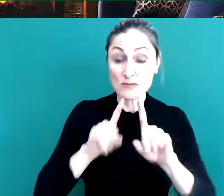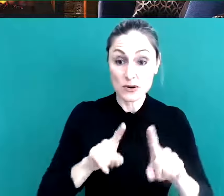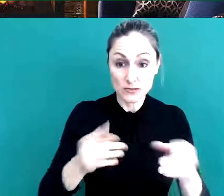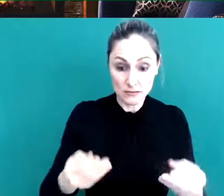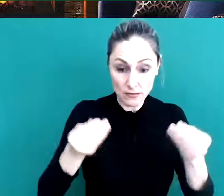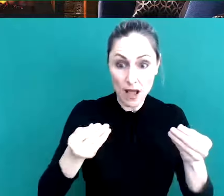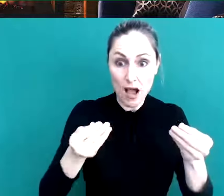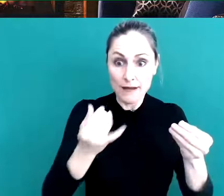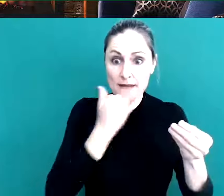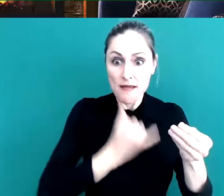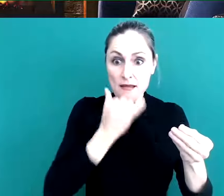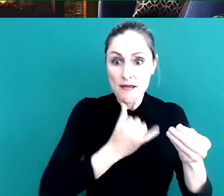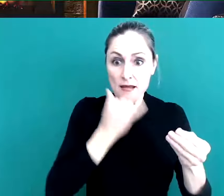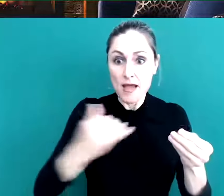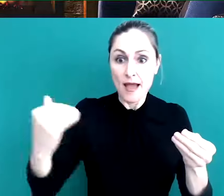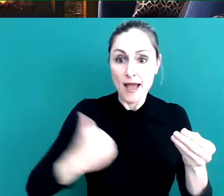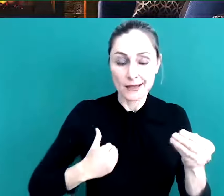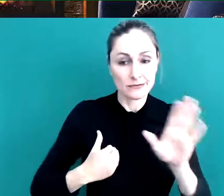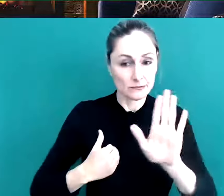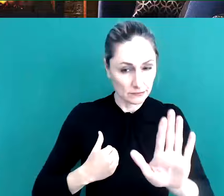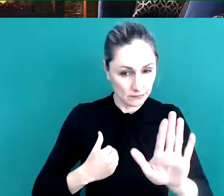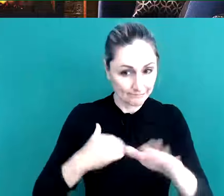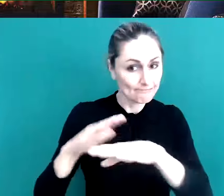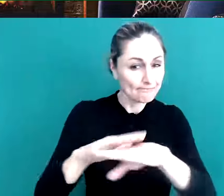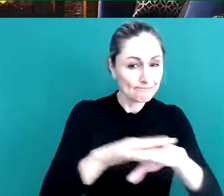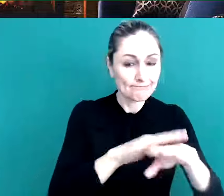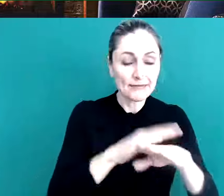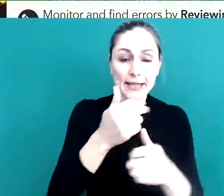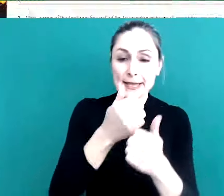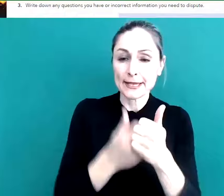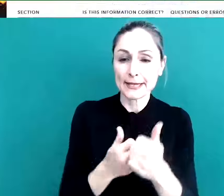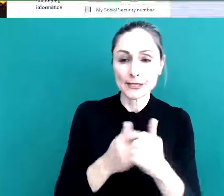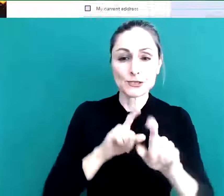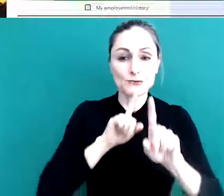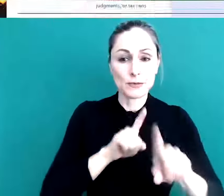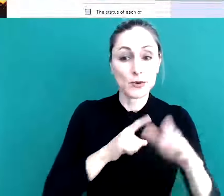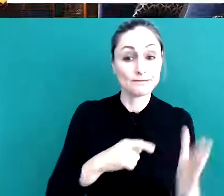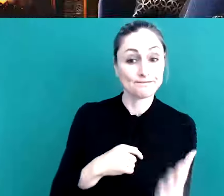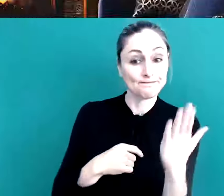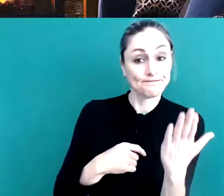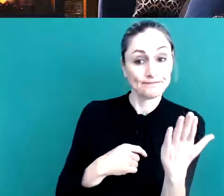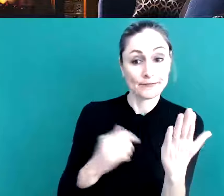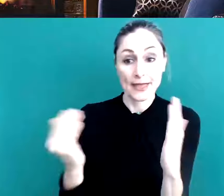Be sure to check each of your credit reports against this CFPB check list.